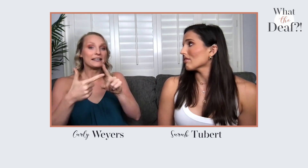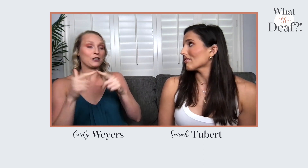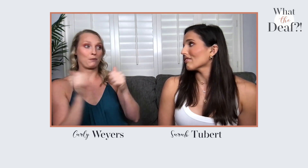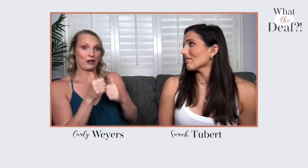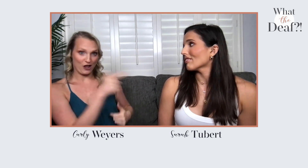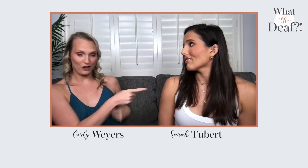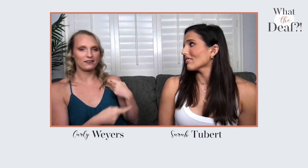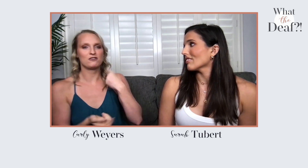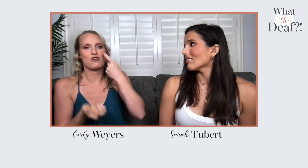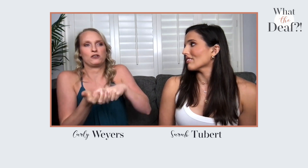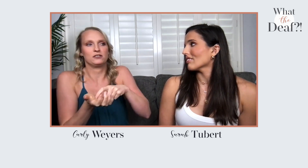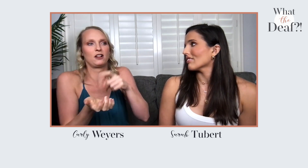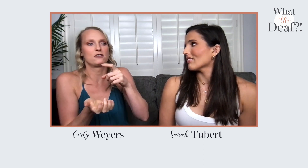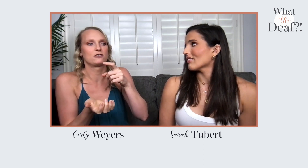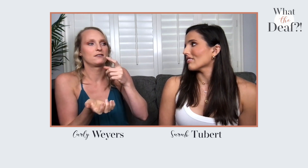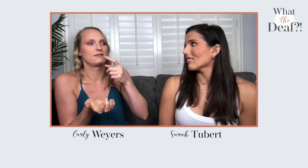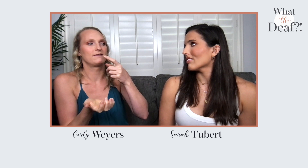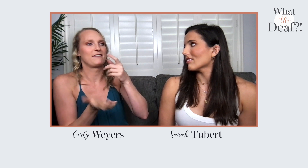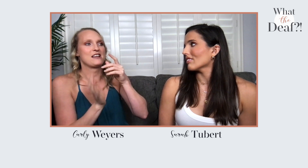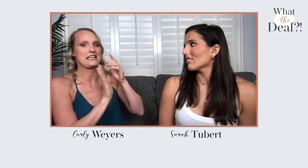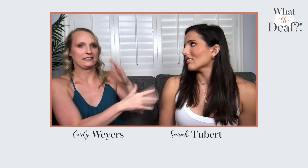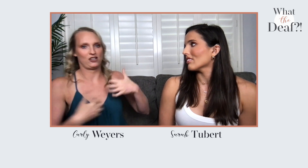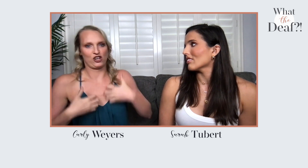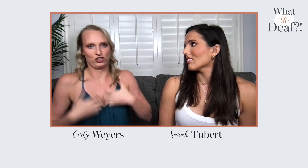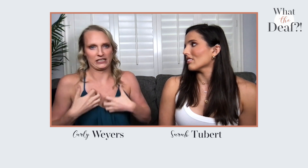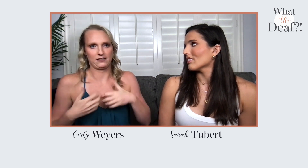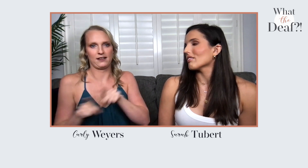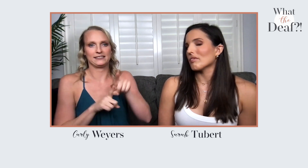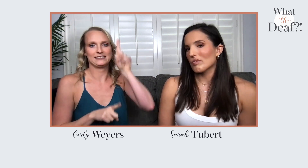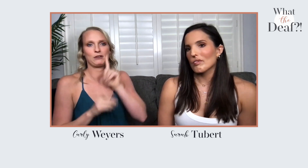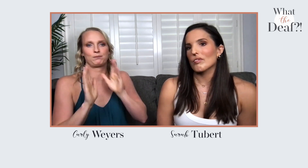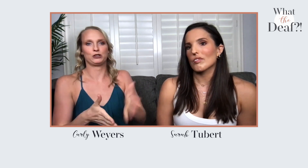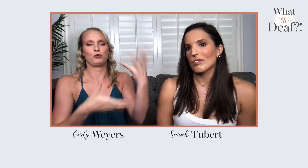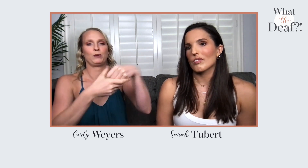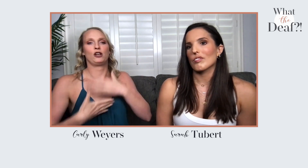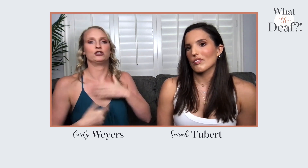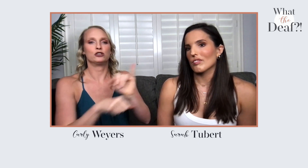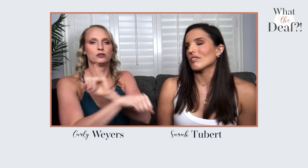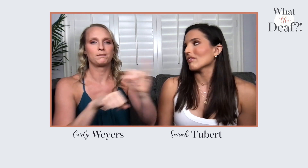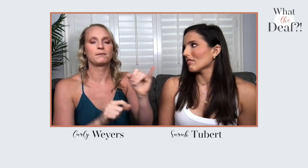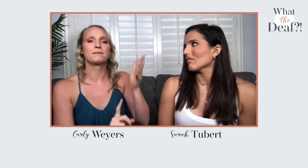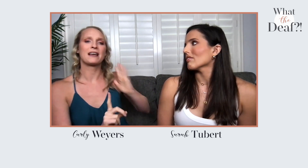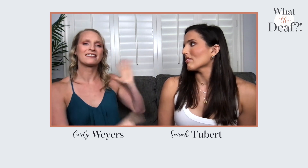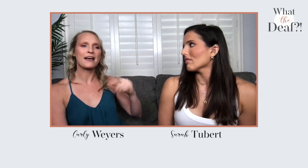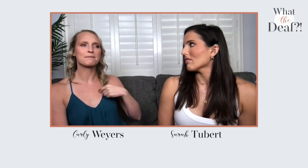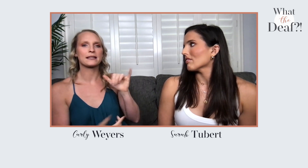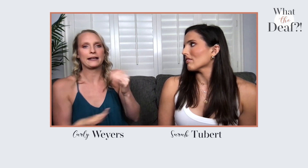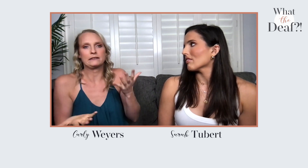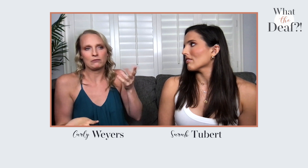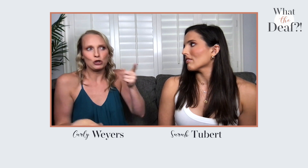Plus with Sarah, I've noticed her insecurities as a deaf person within the entertainment industry. Before, I would be like,